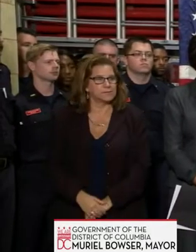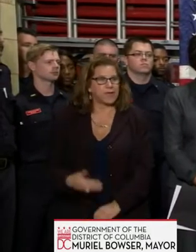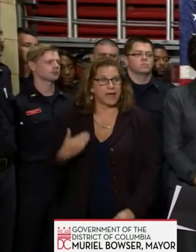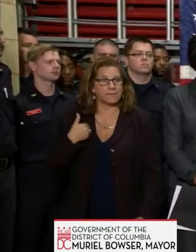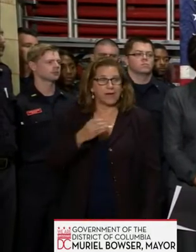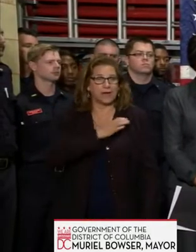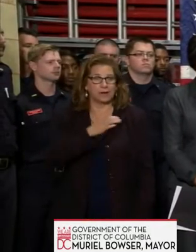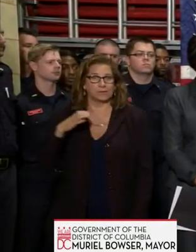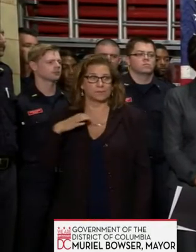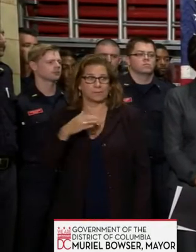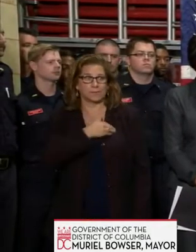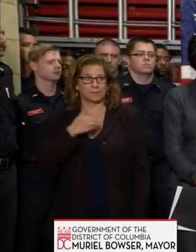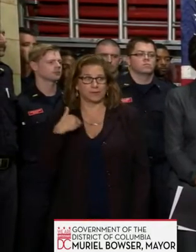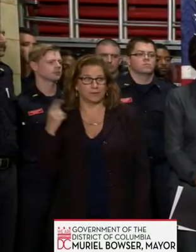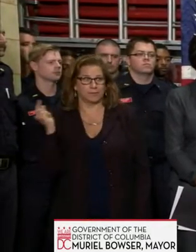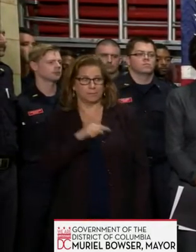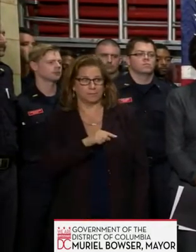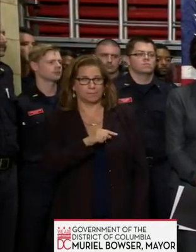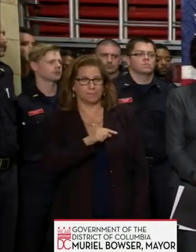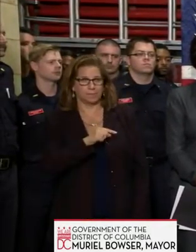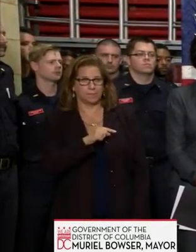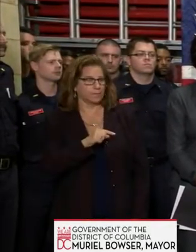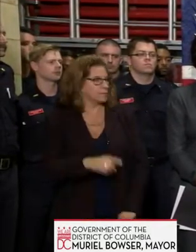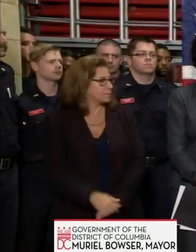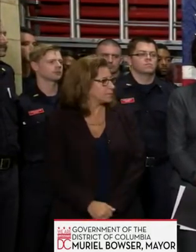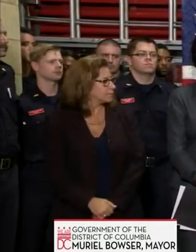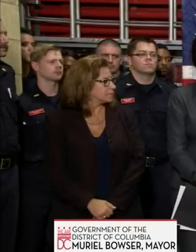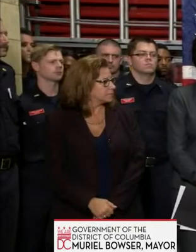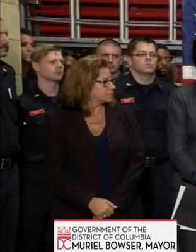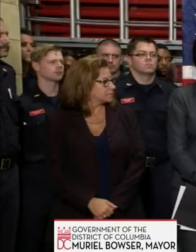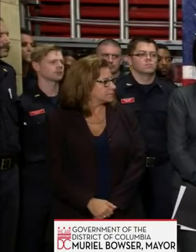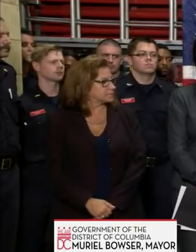FORWARD AND WHAT I THINK IS APPROPRIATE IS THAT THIS